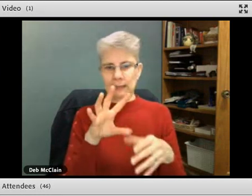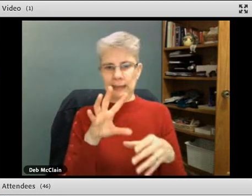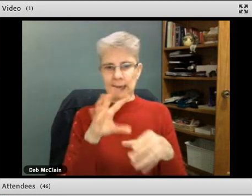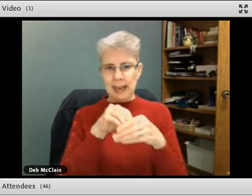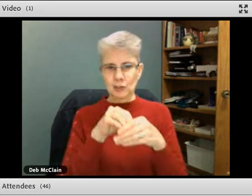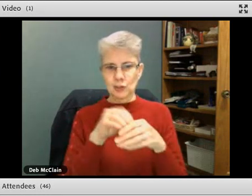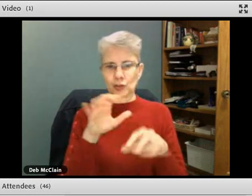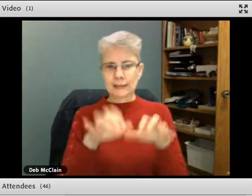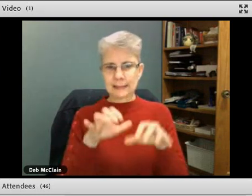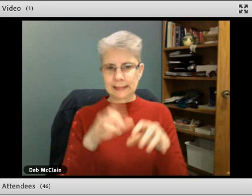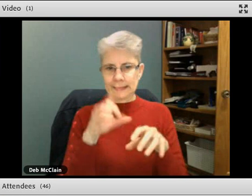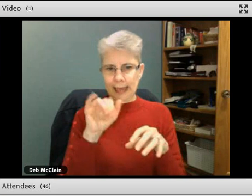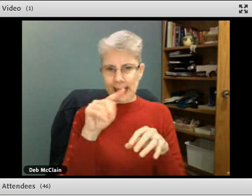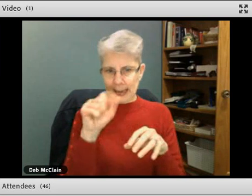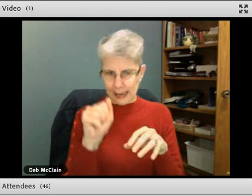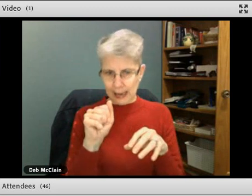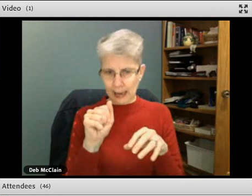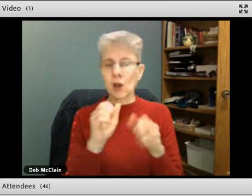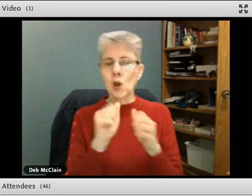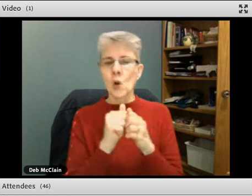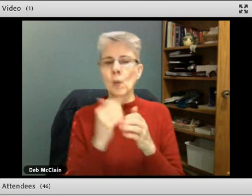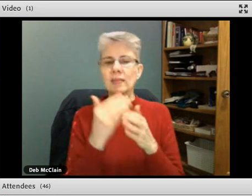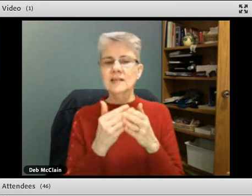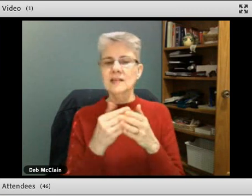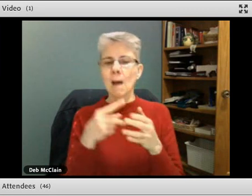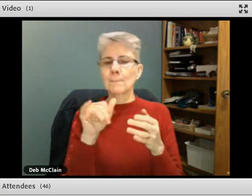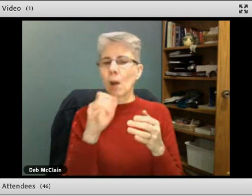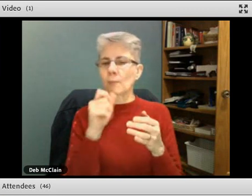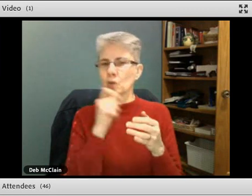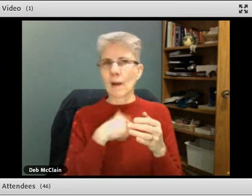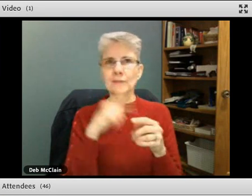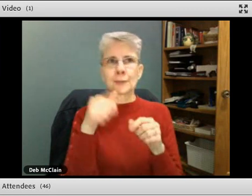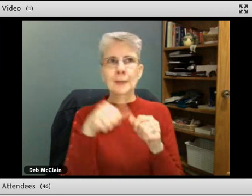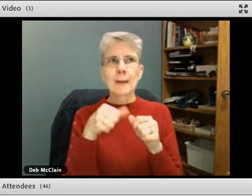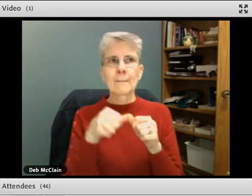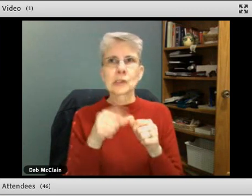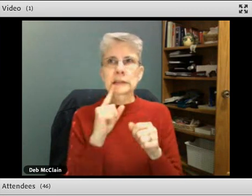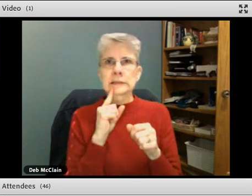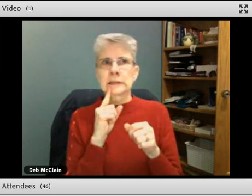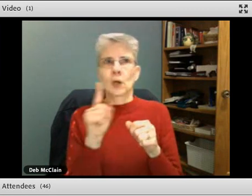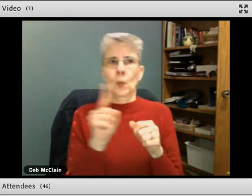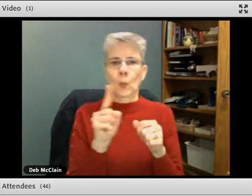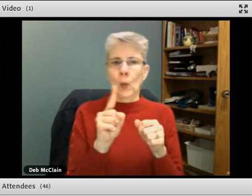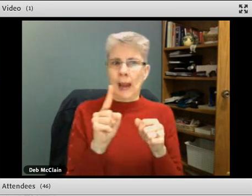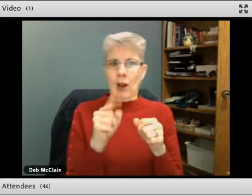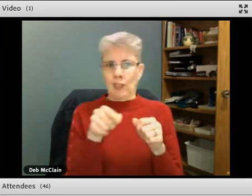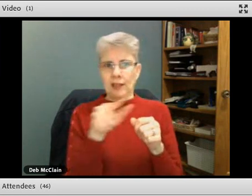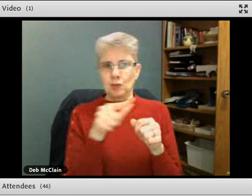so that you don't have to remember where -- These are all -- This is a certain number of characters,